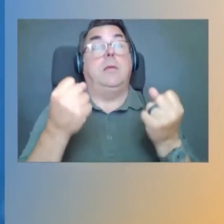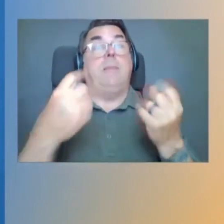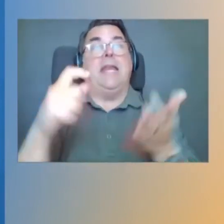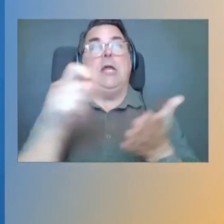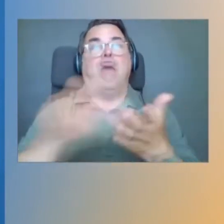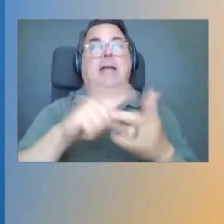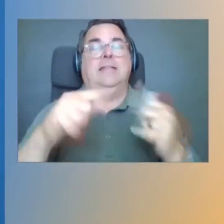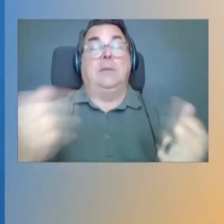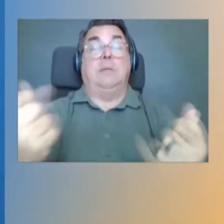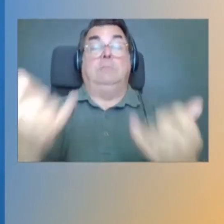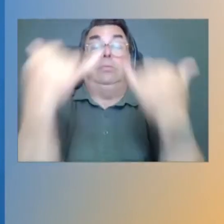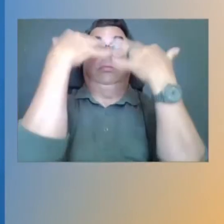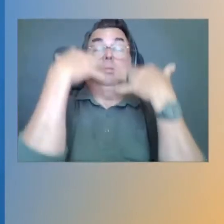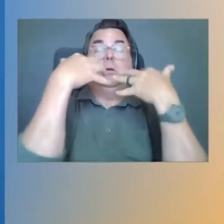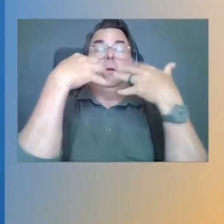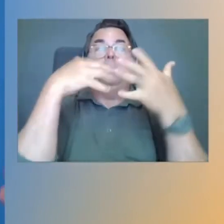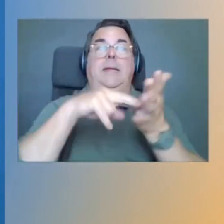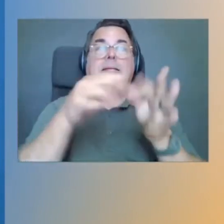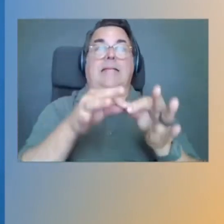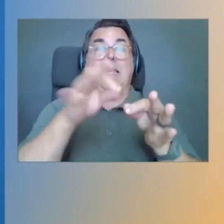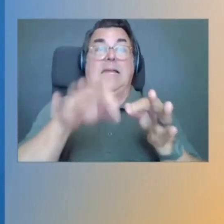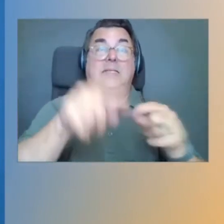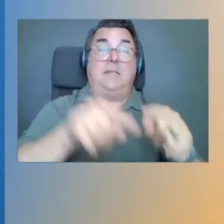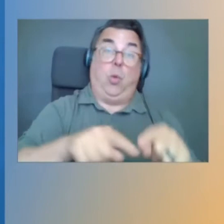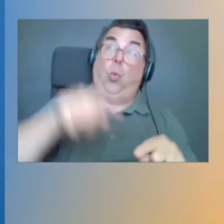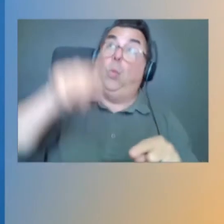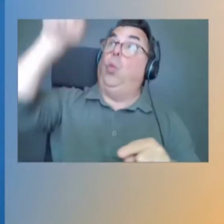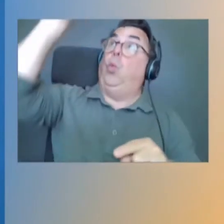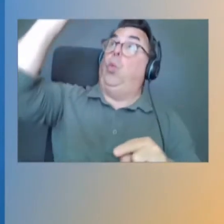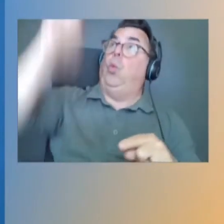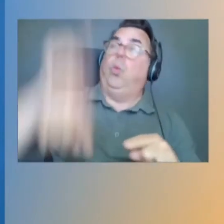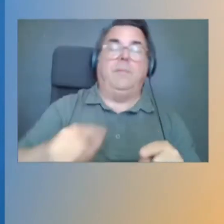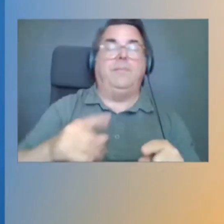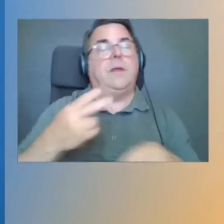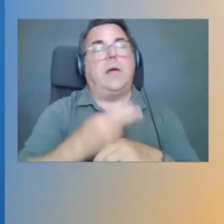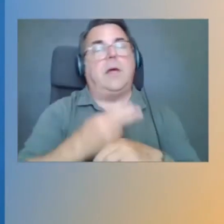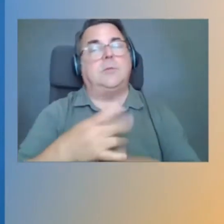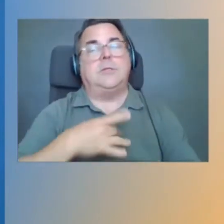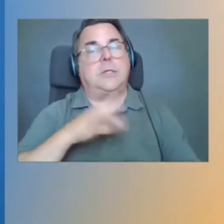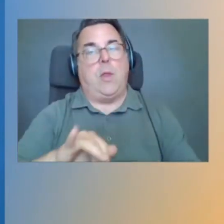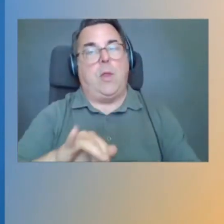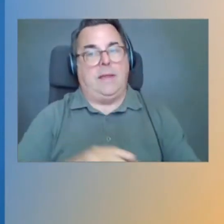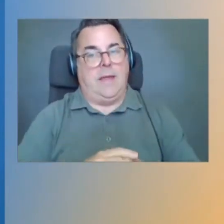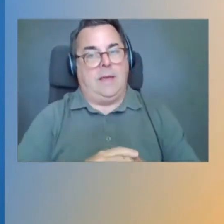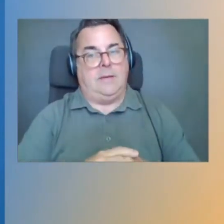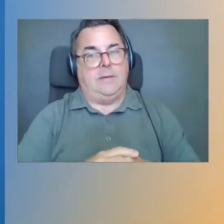the latency spikes that our customers really don't like. So what we've really done is we have taken control